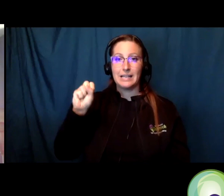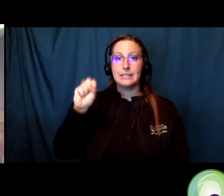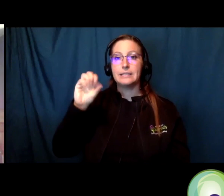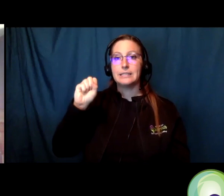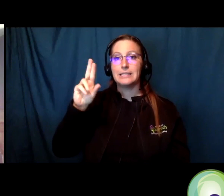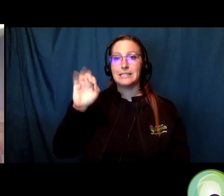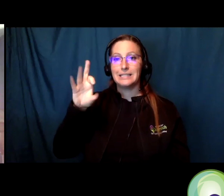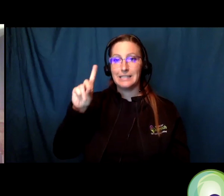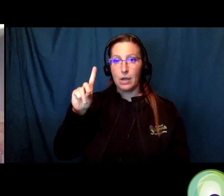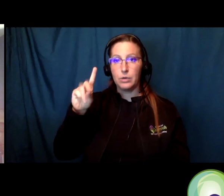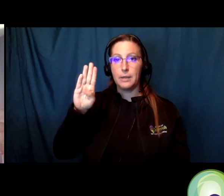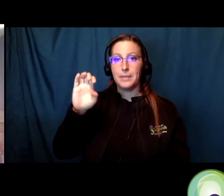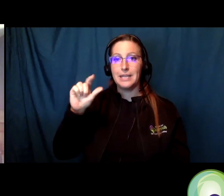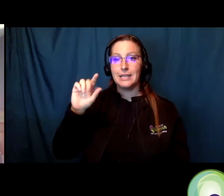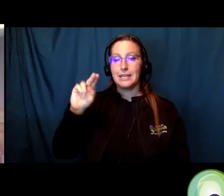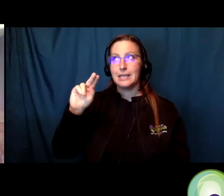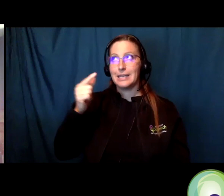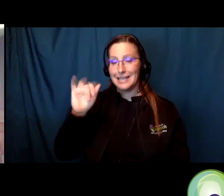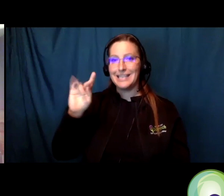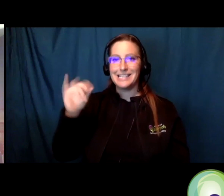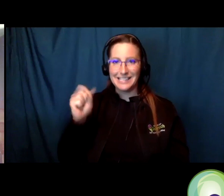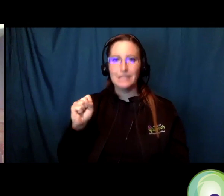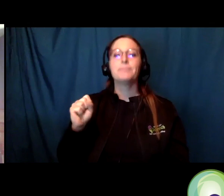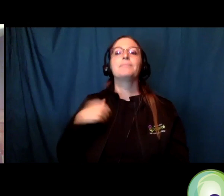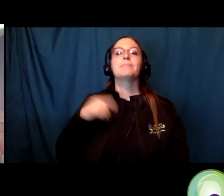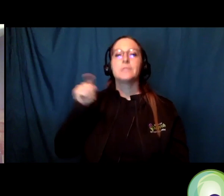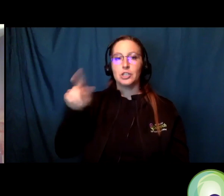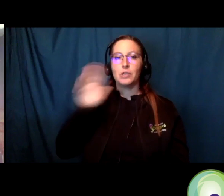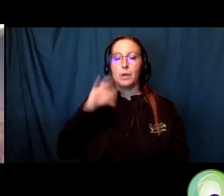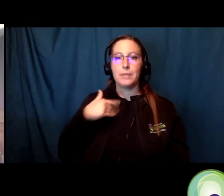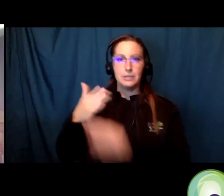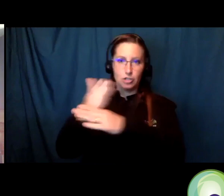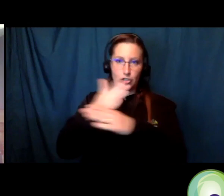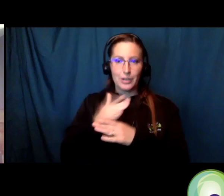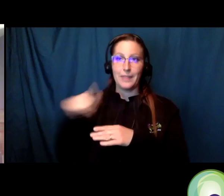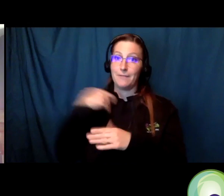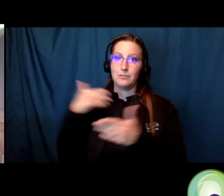things coming up so Elizabeth will be sharing the updates on new staff and new